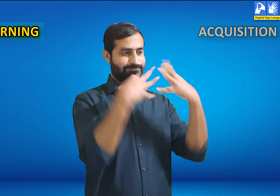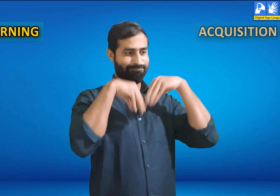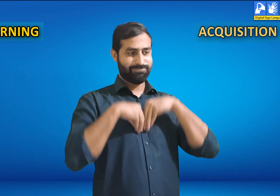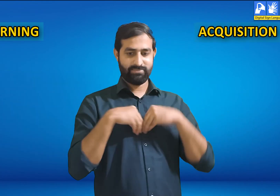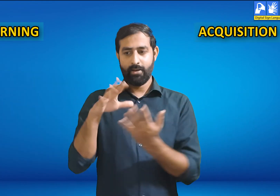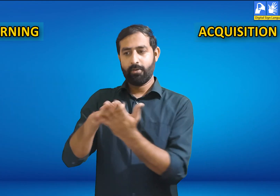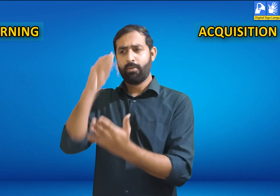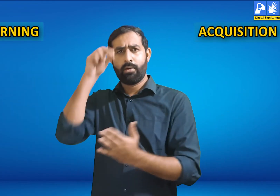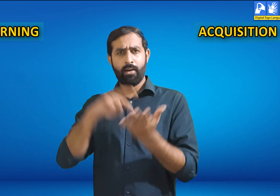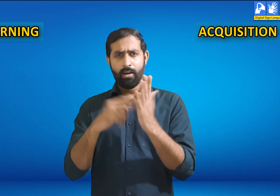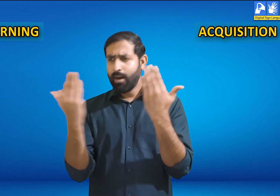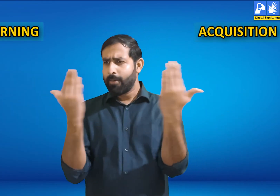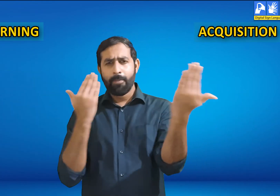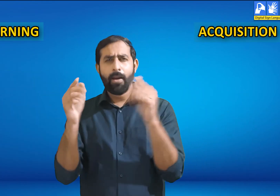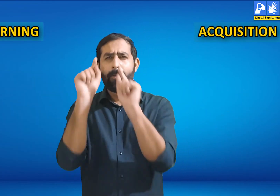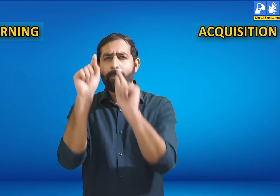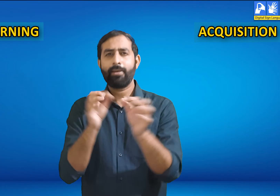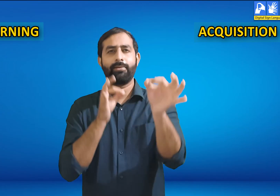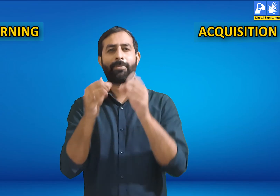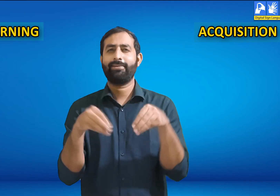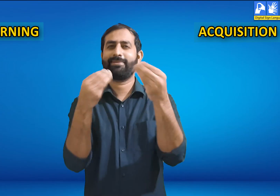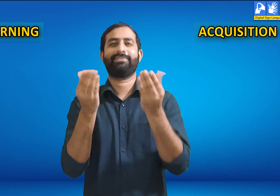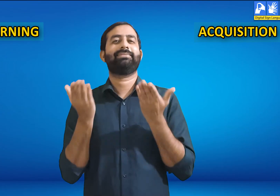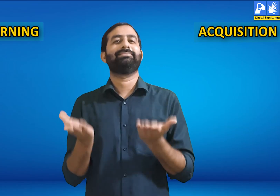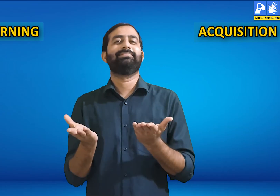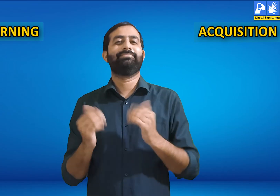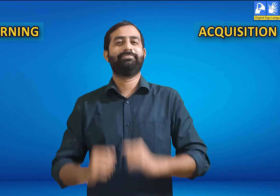These were the points related to acquisition and learning.